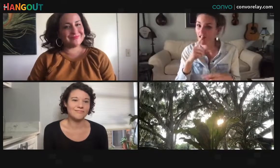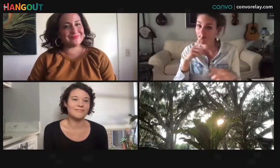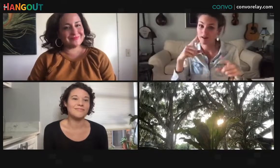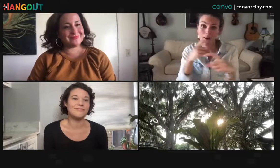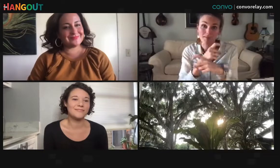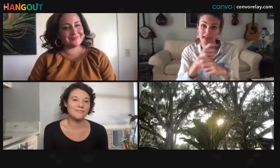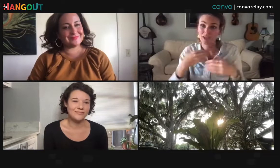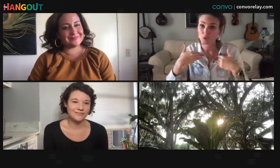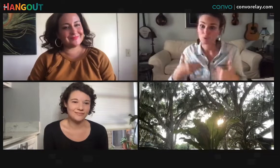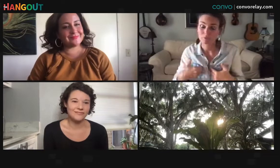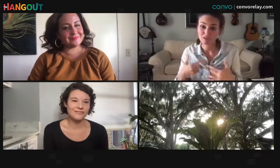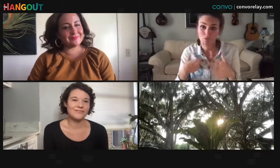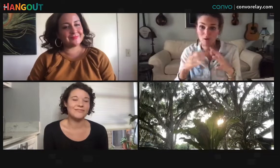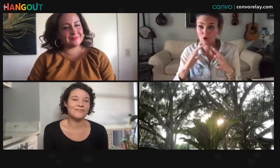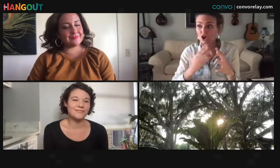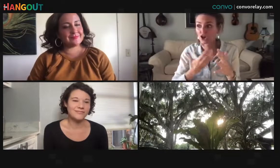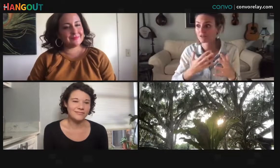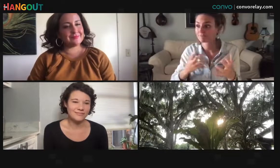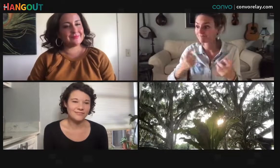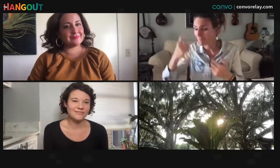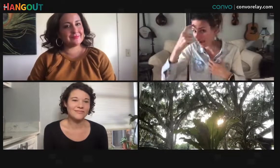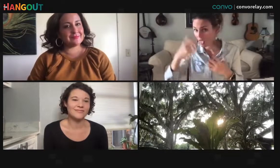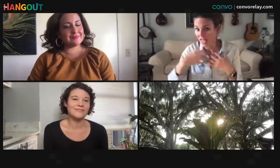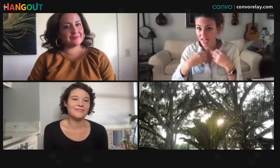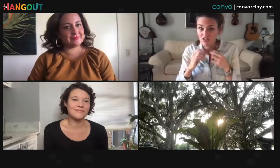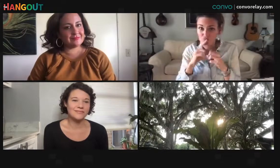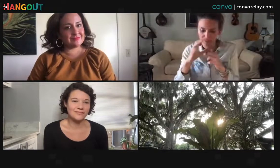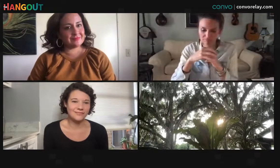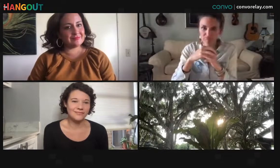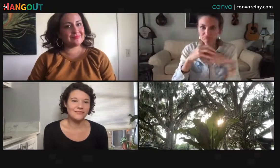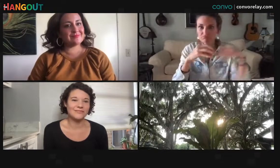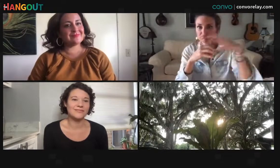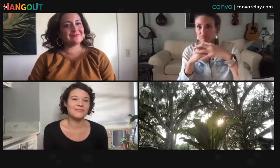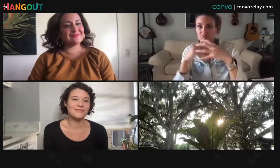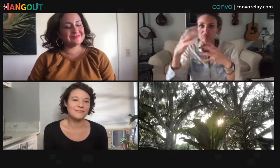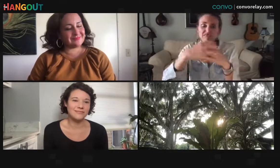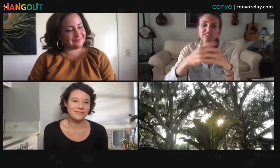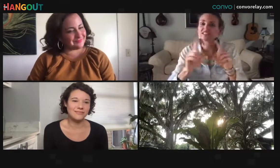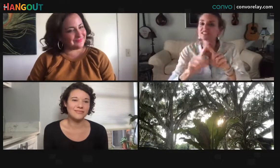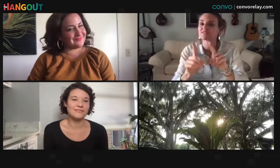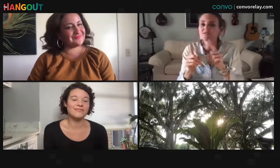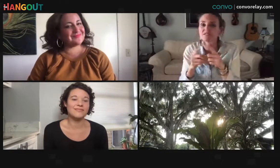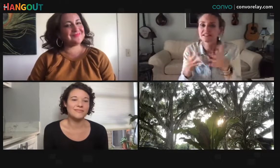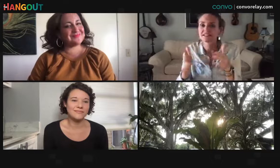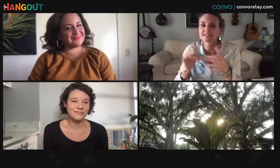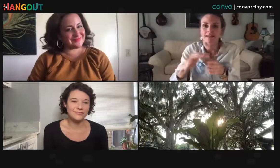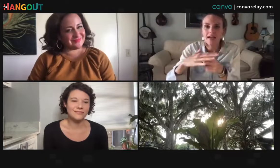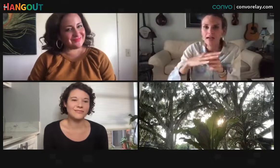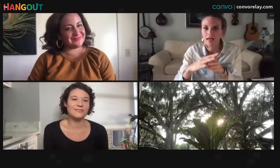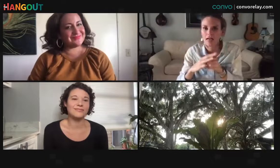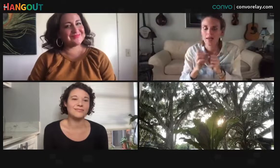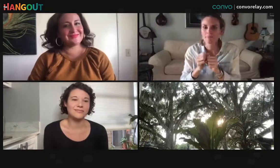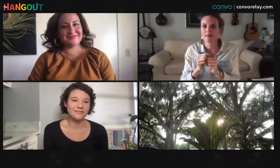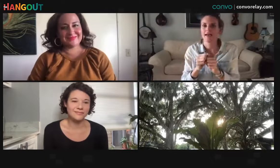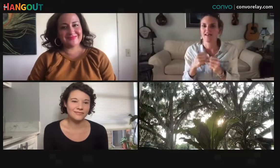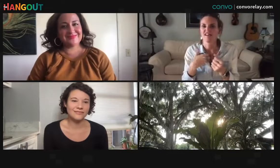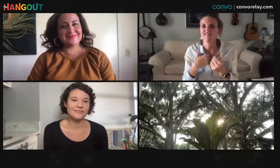you to analyze these things that are going on we're really complex particularly when it goes to our mental health we have layers of things and